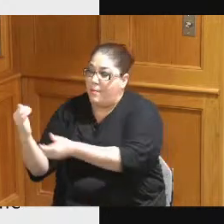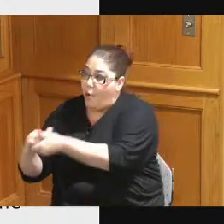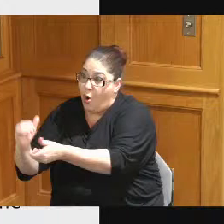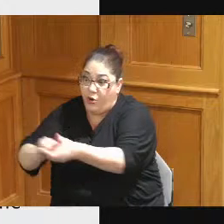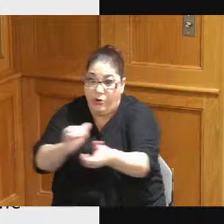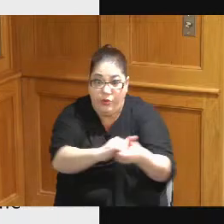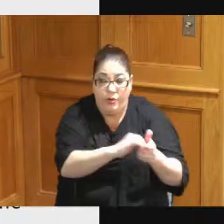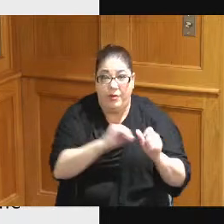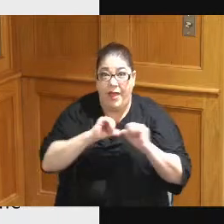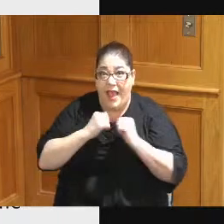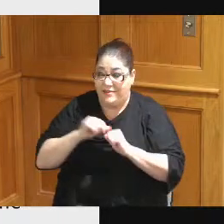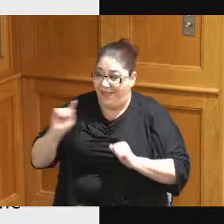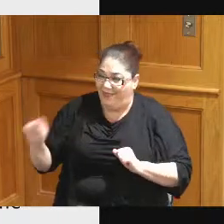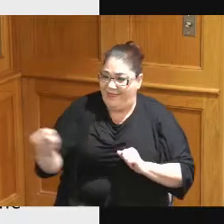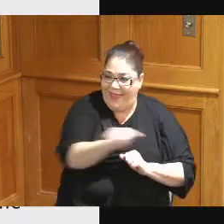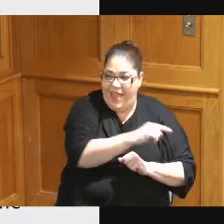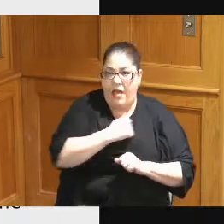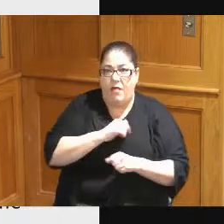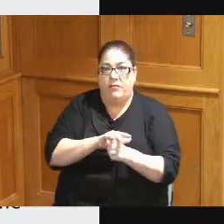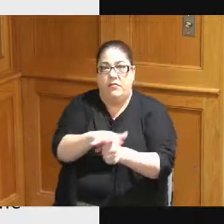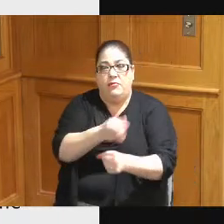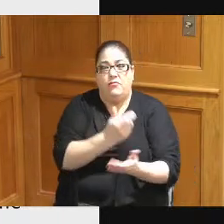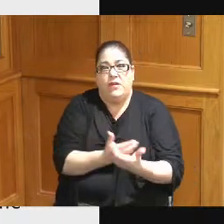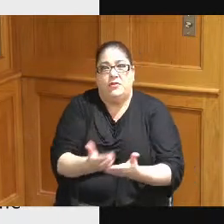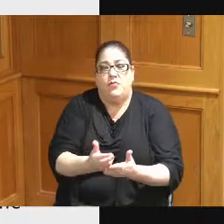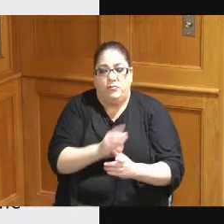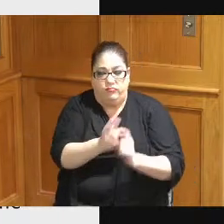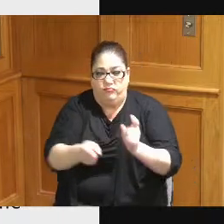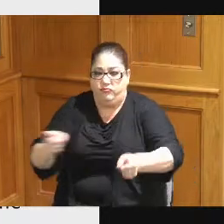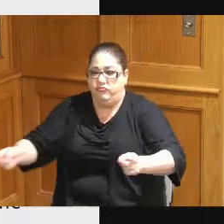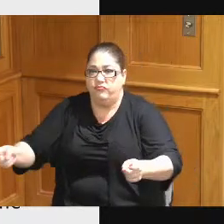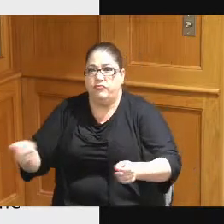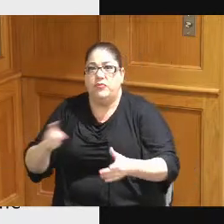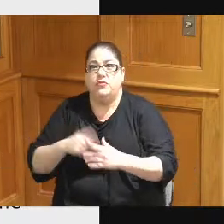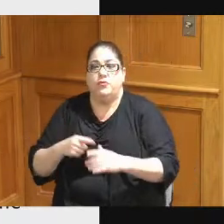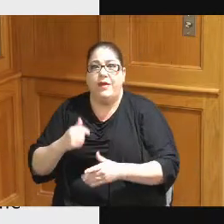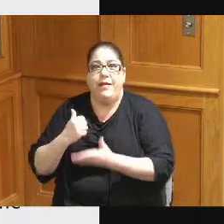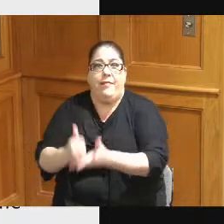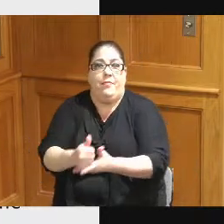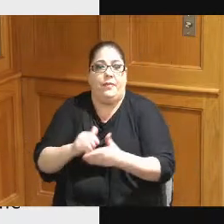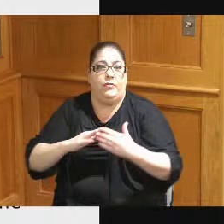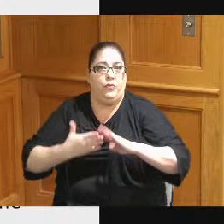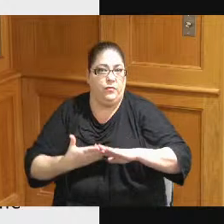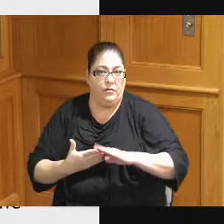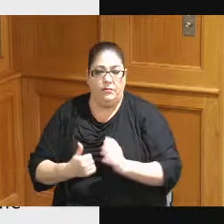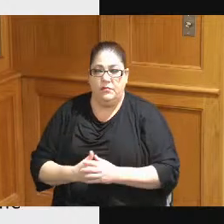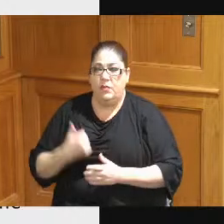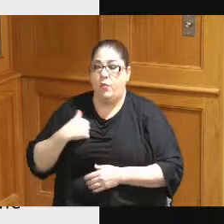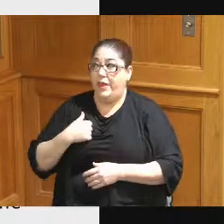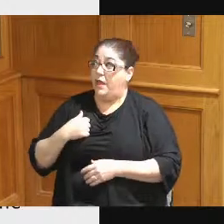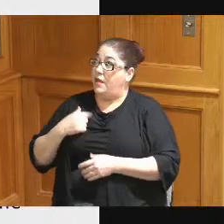resources they need to assist people experiencing homelessness so the resources that we oversee we